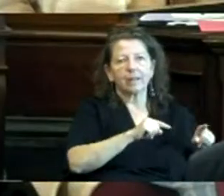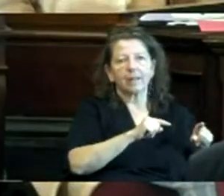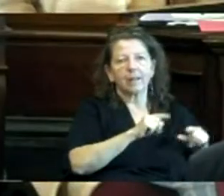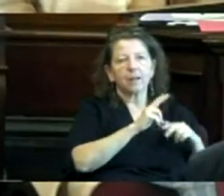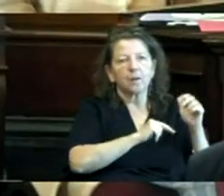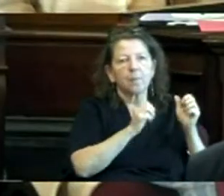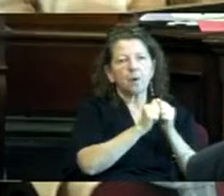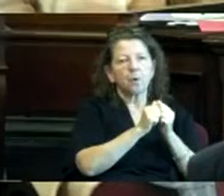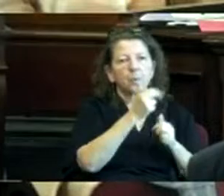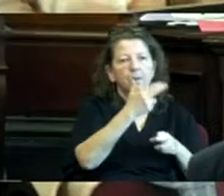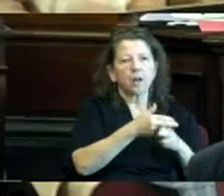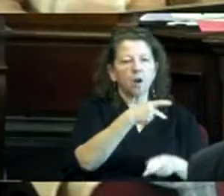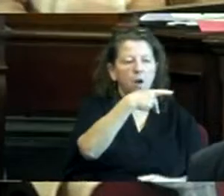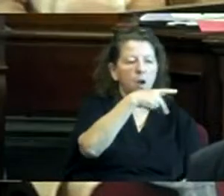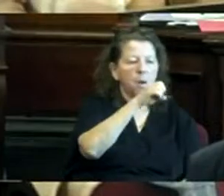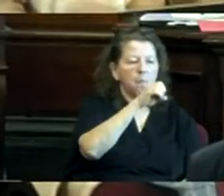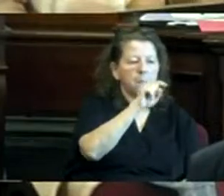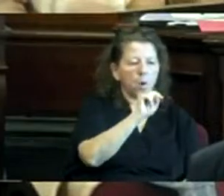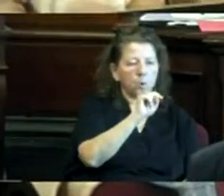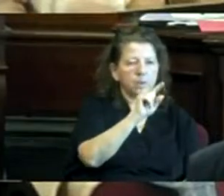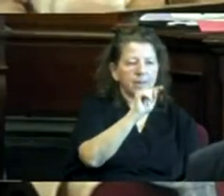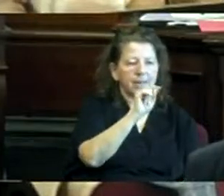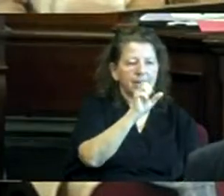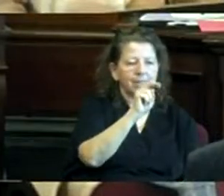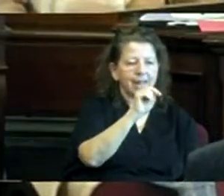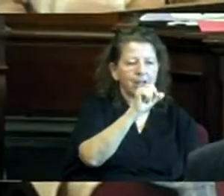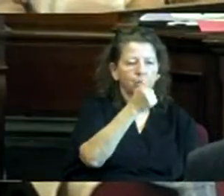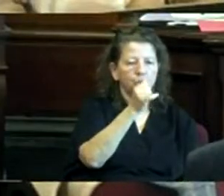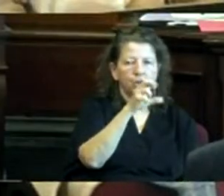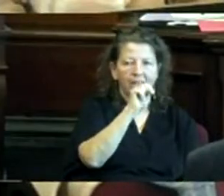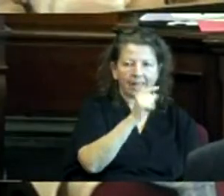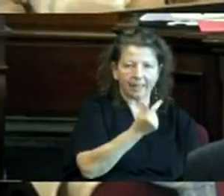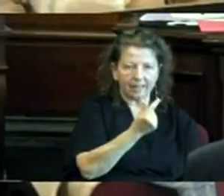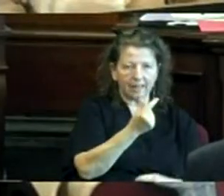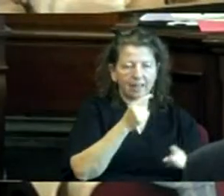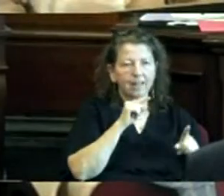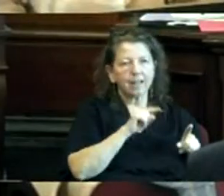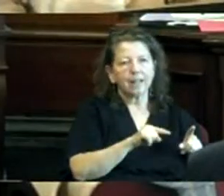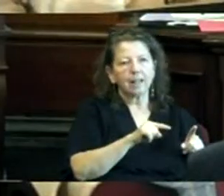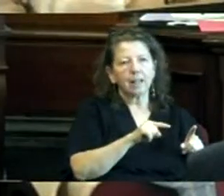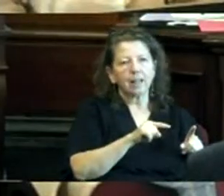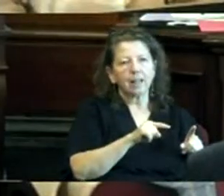structural issue for the whole facility. It was built with,